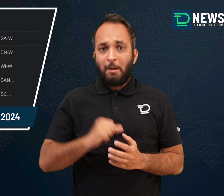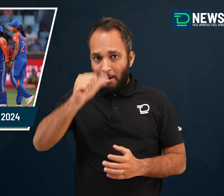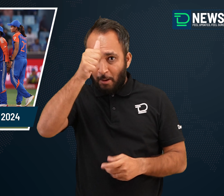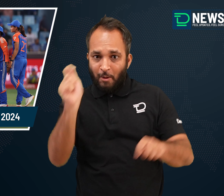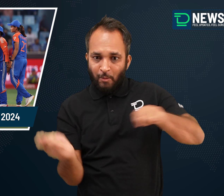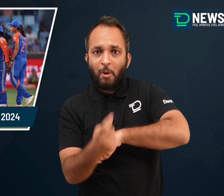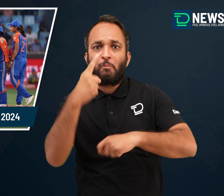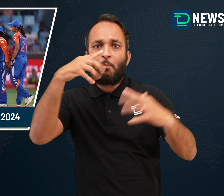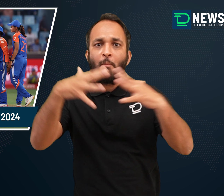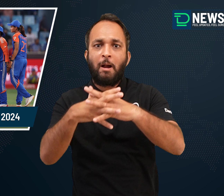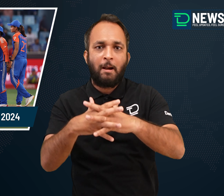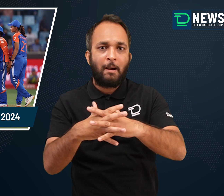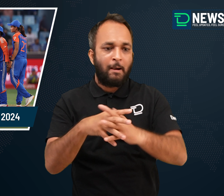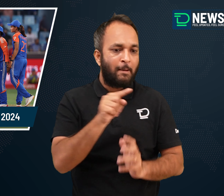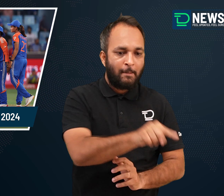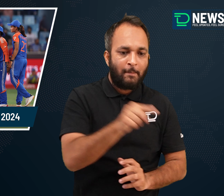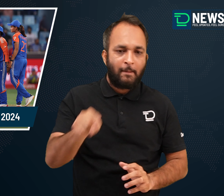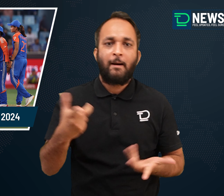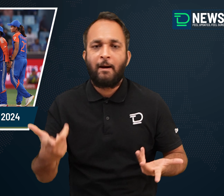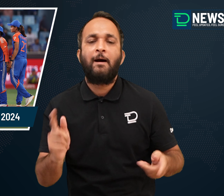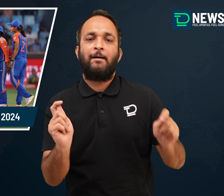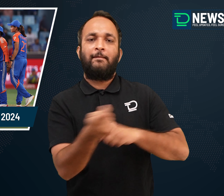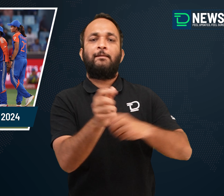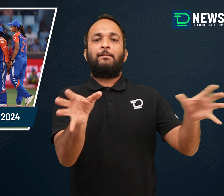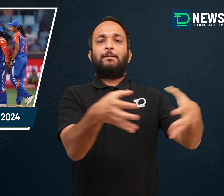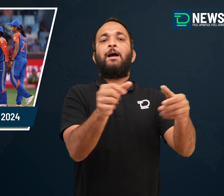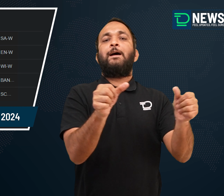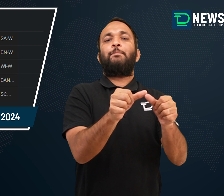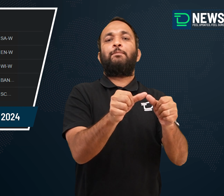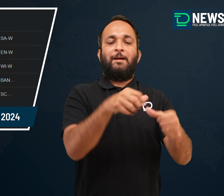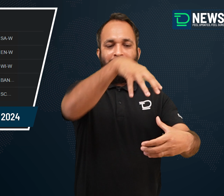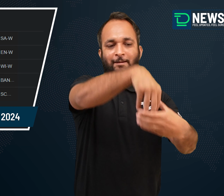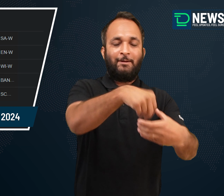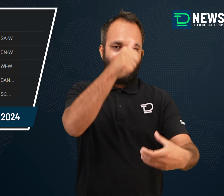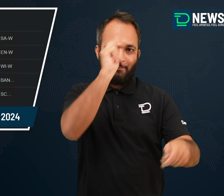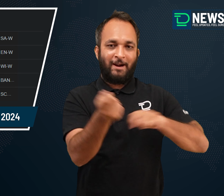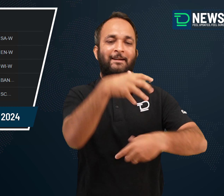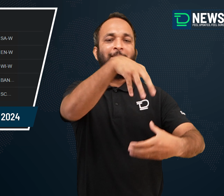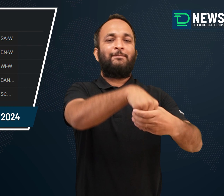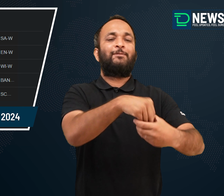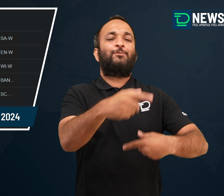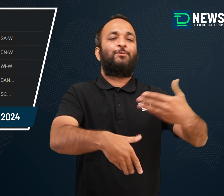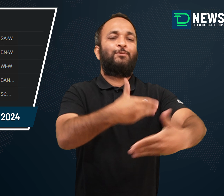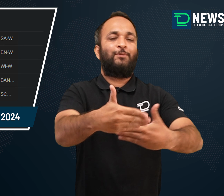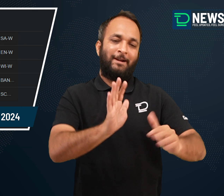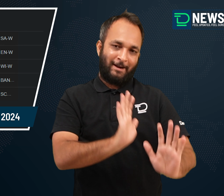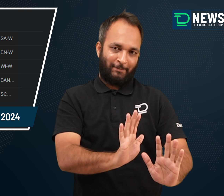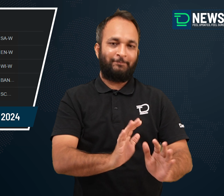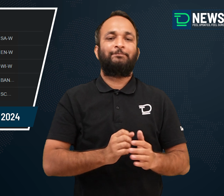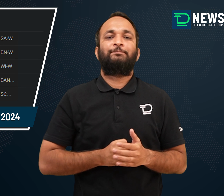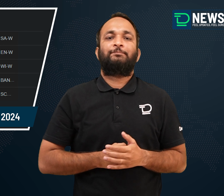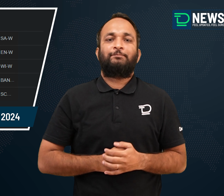The Indian team placed in the 'A' category.